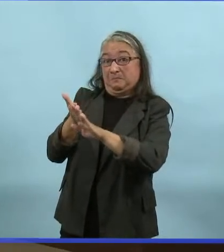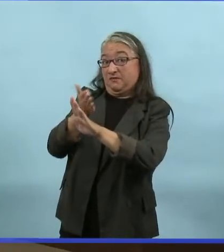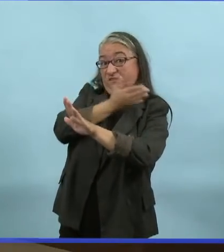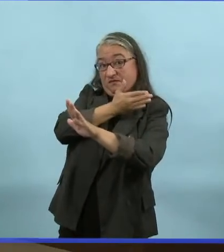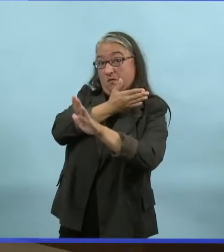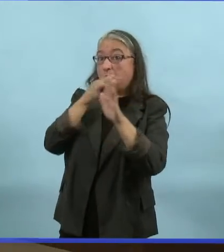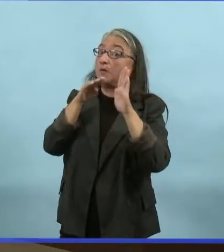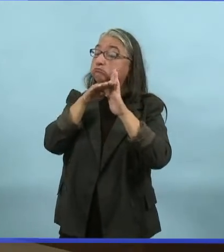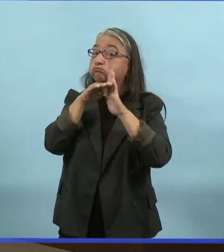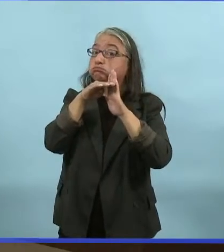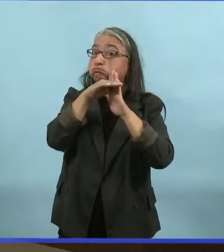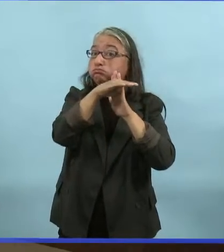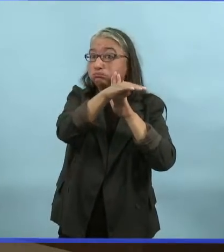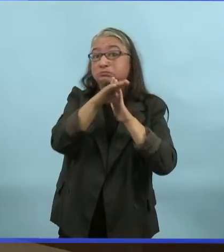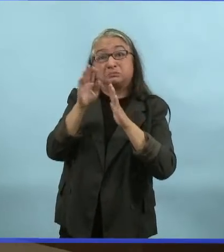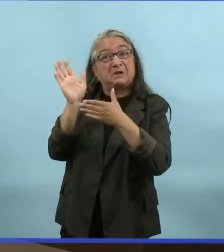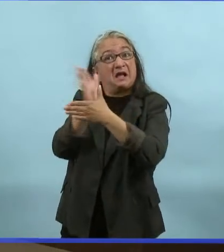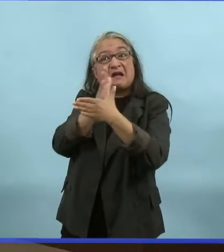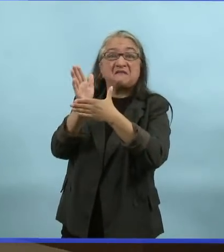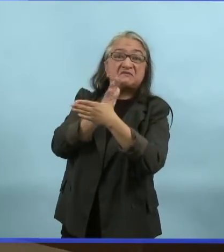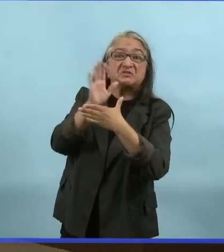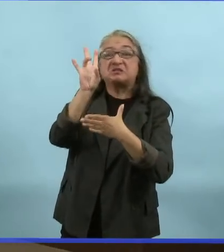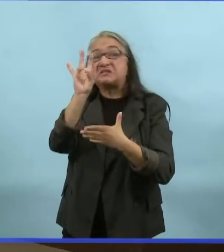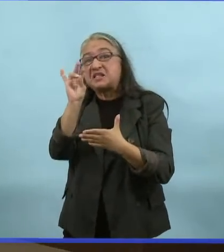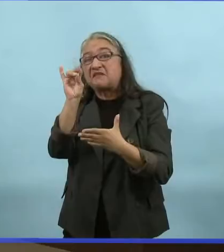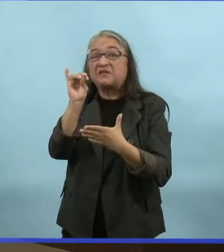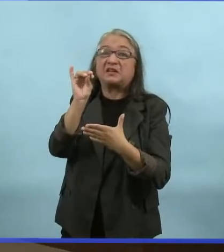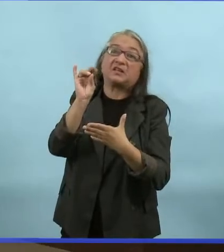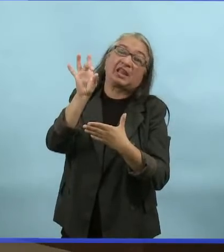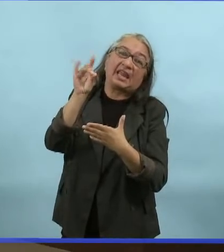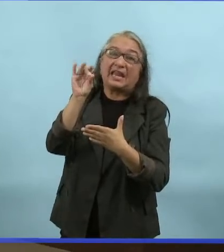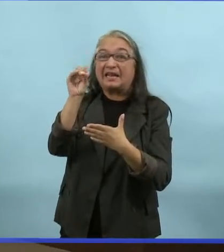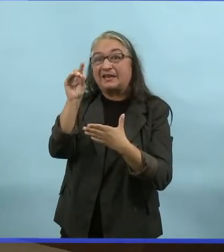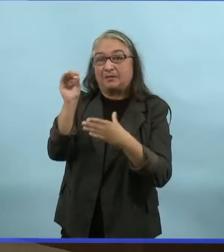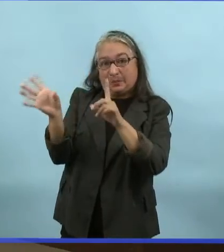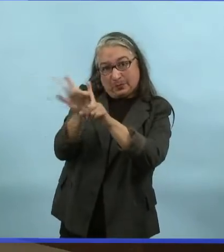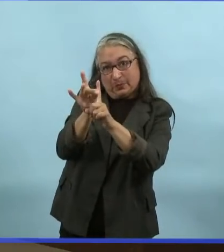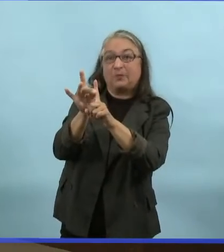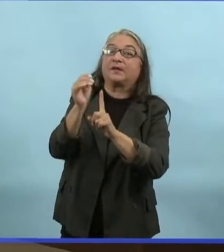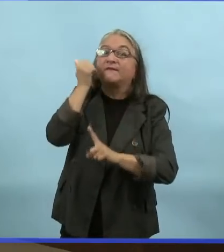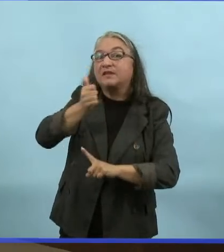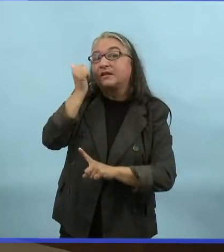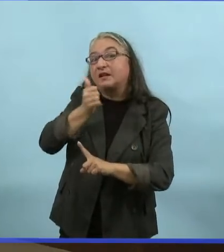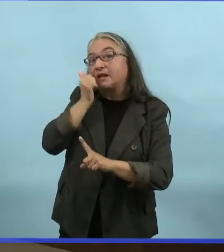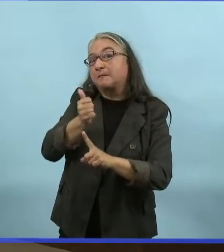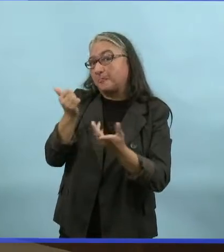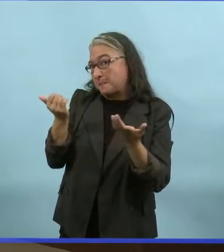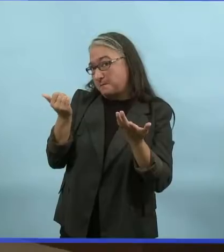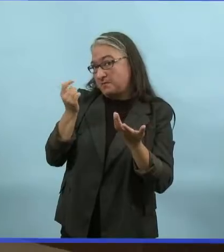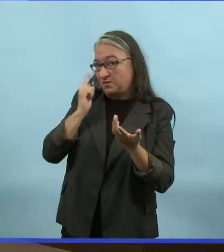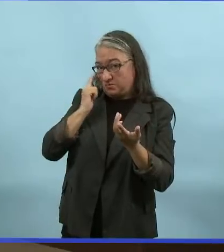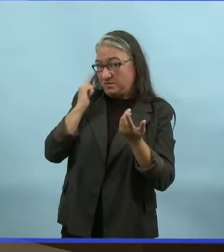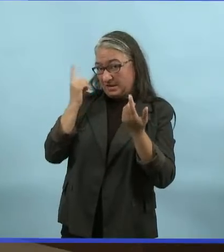to 80 case count daily what do you make of our current trends and are you concerned that